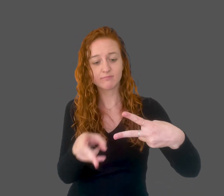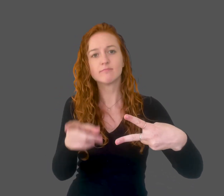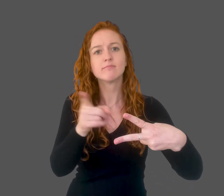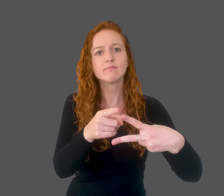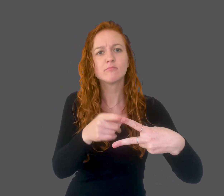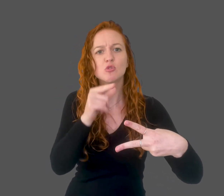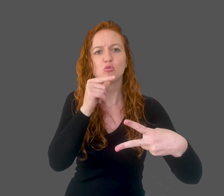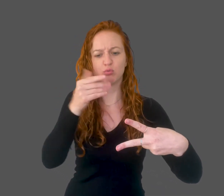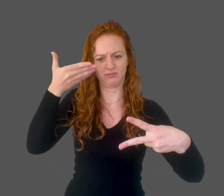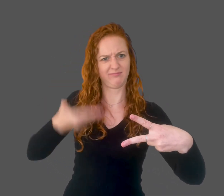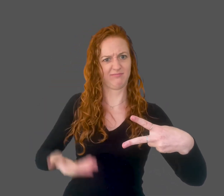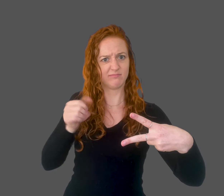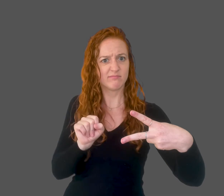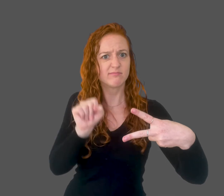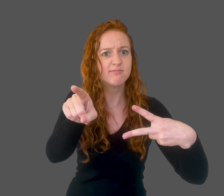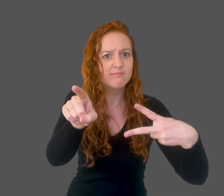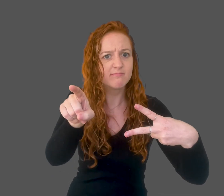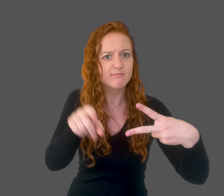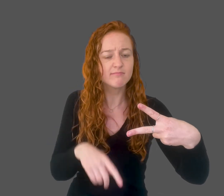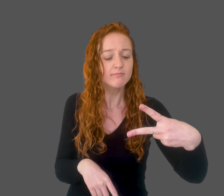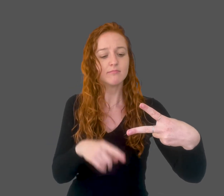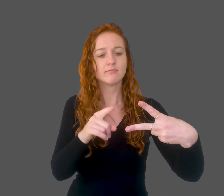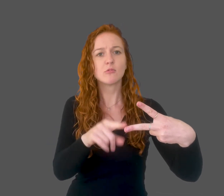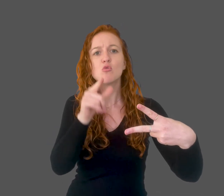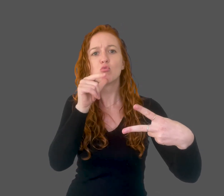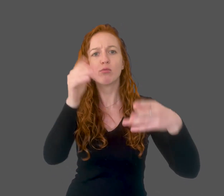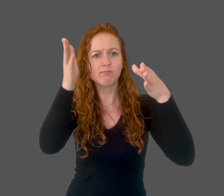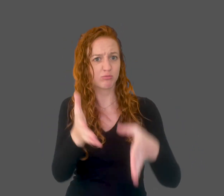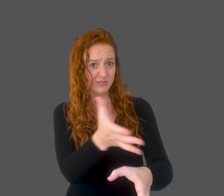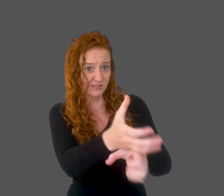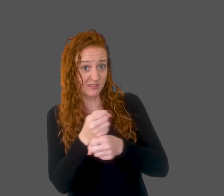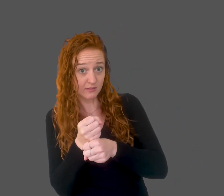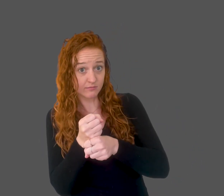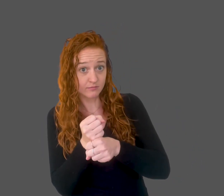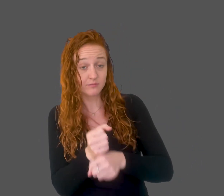Who am I as a sender? Who is the person receiving the message?